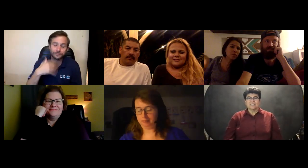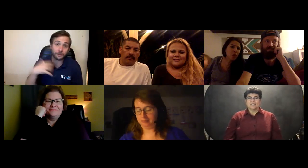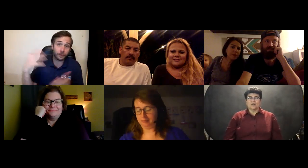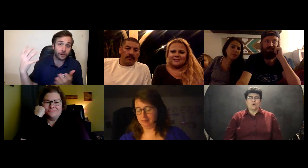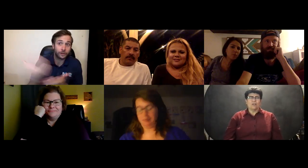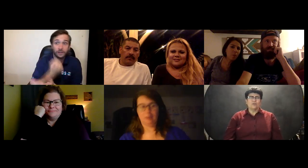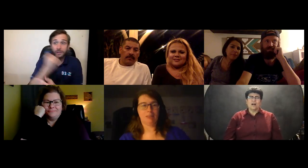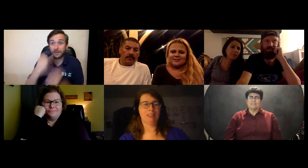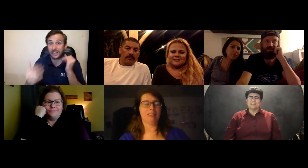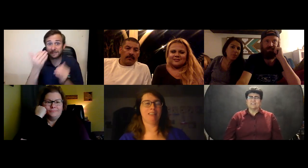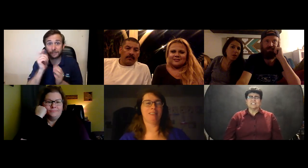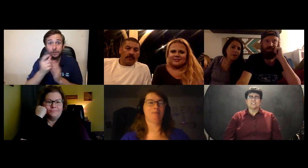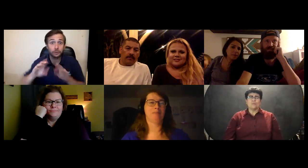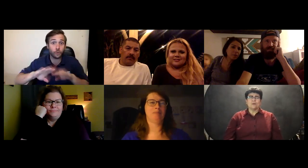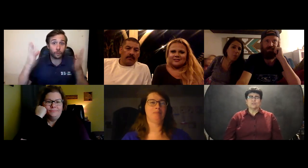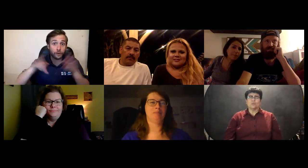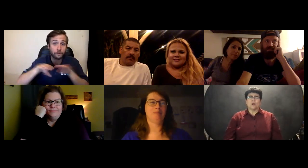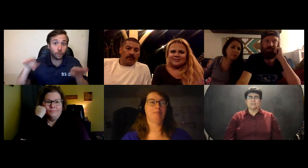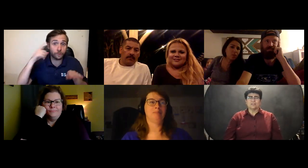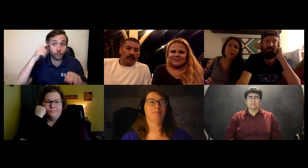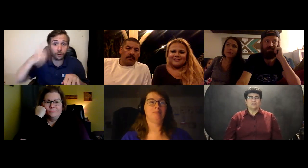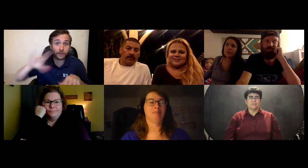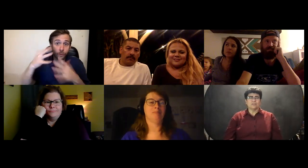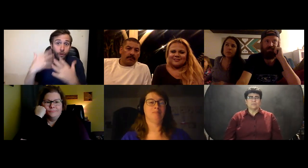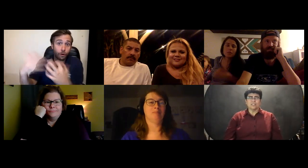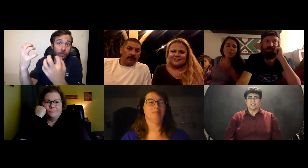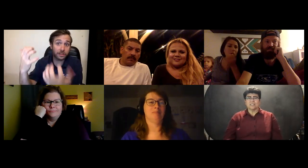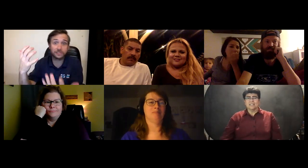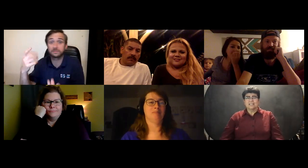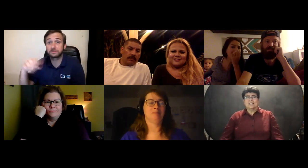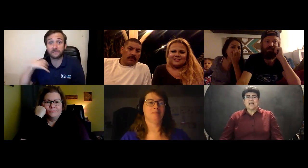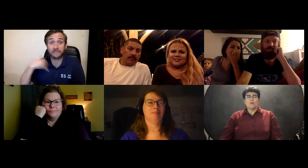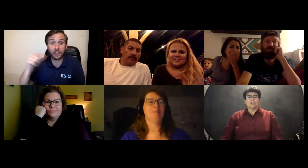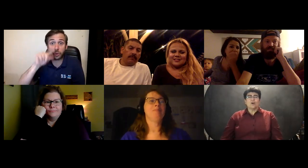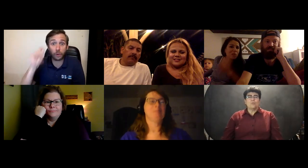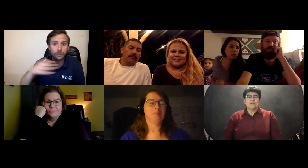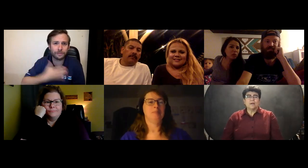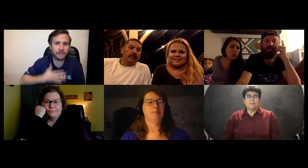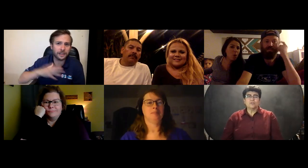you know you all have given us so much wonderful information